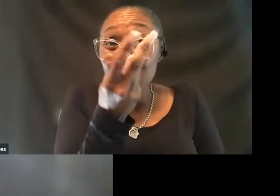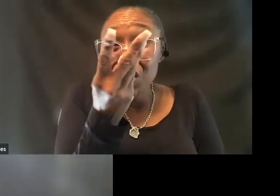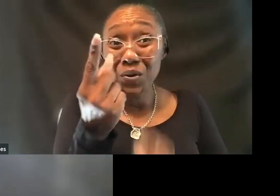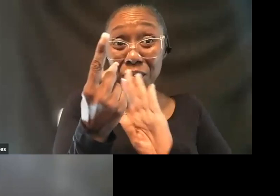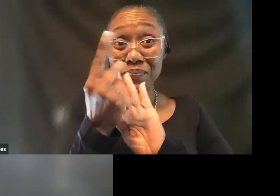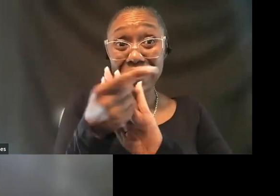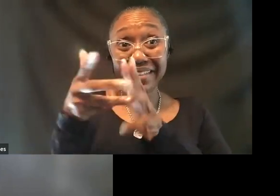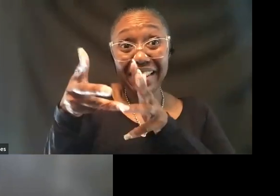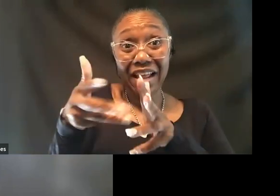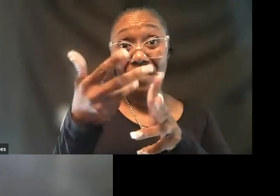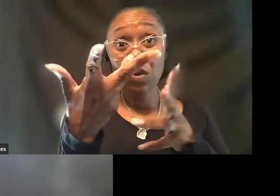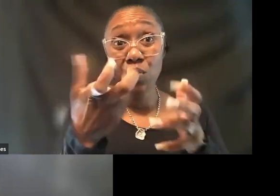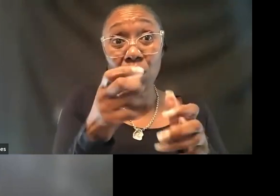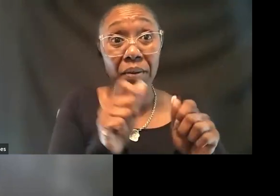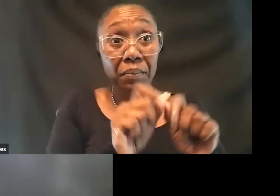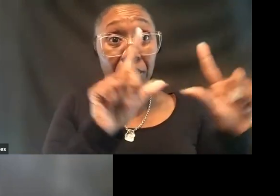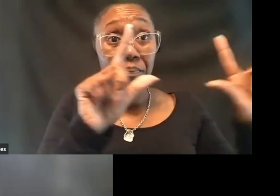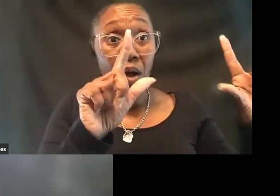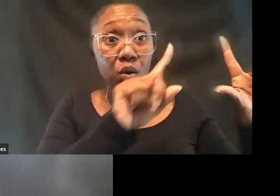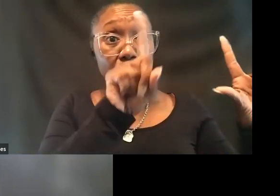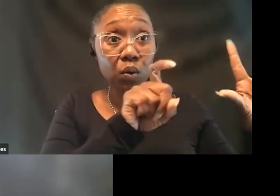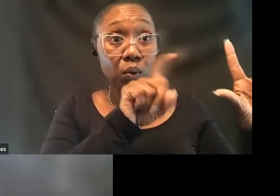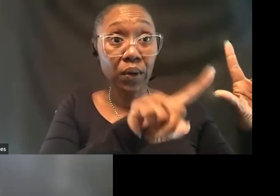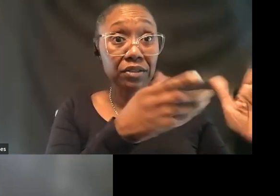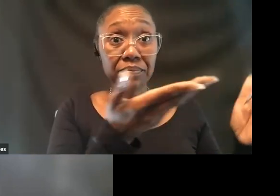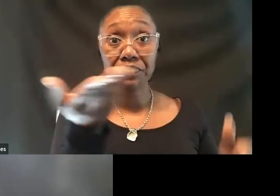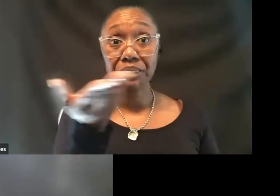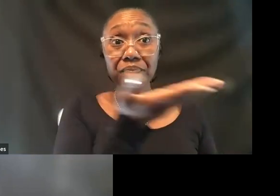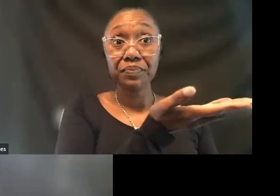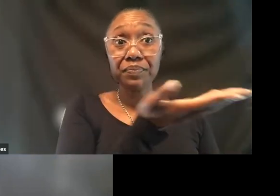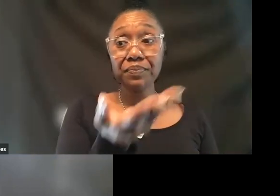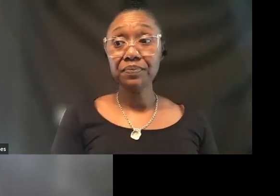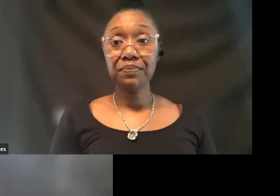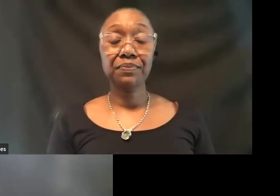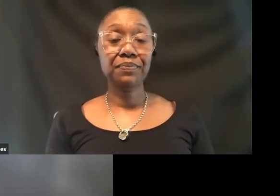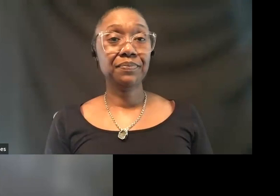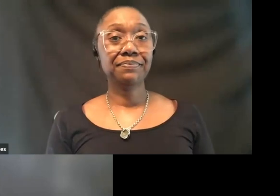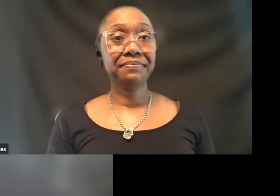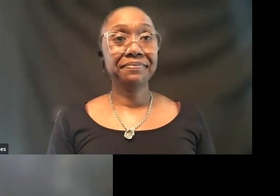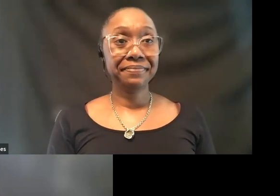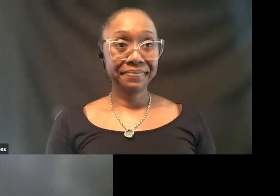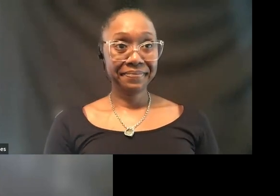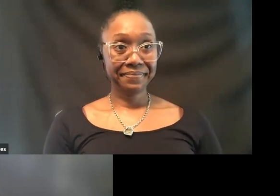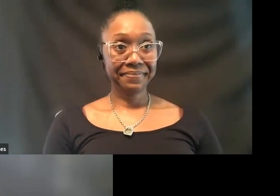If anybody wanna quickly jot a question in.